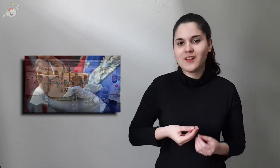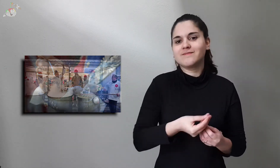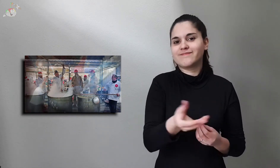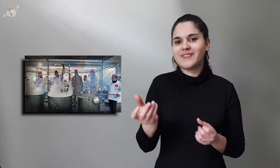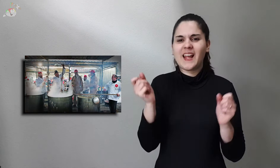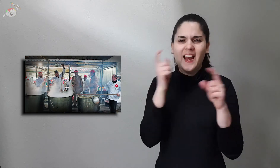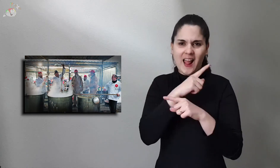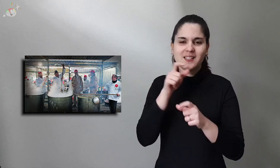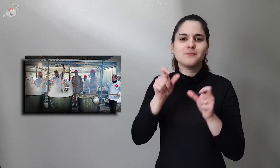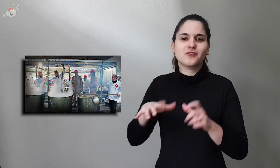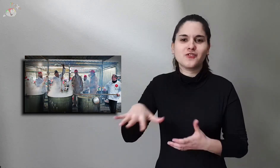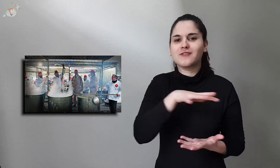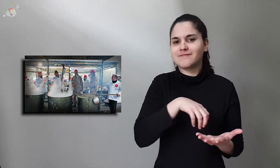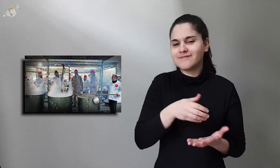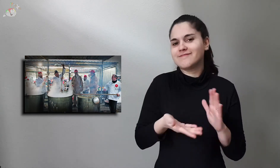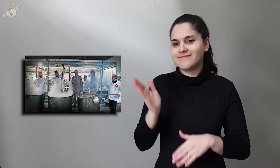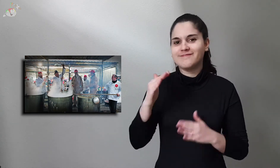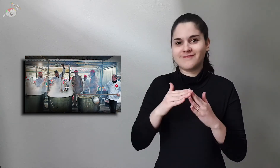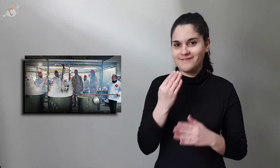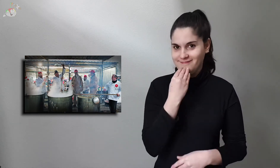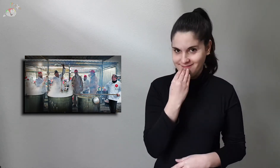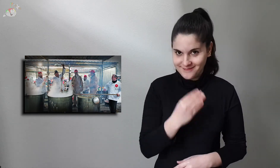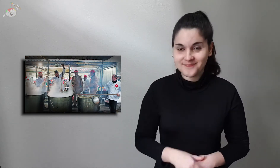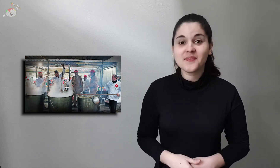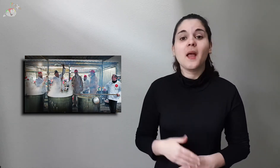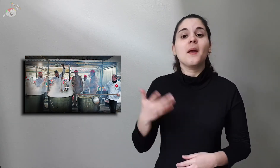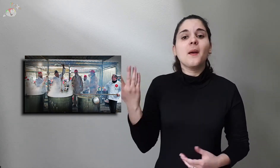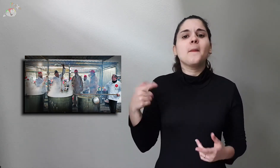and distributed for free to people who can take them and eat them at home.